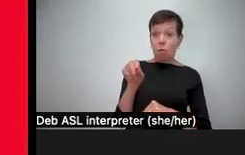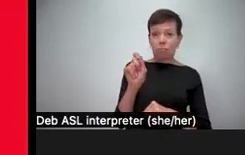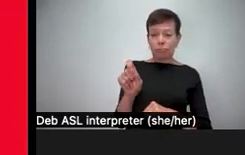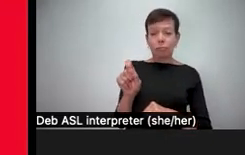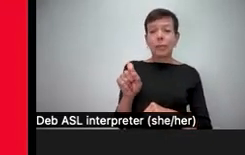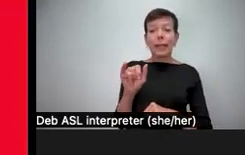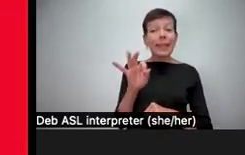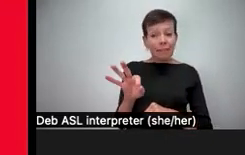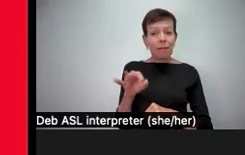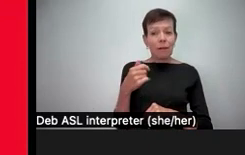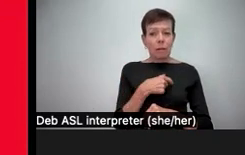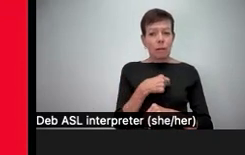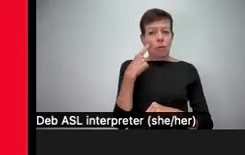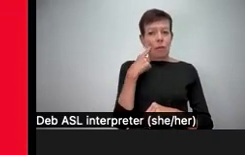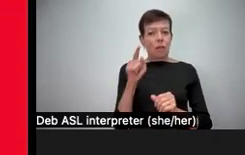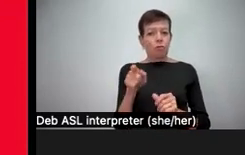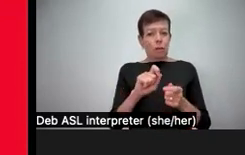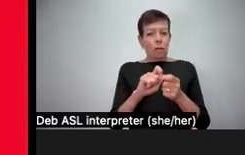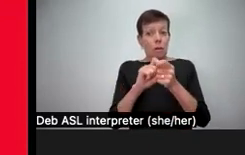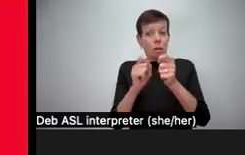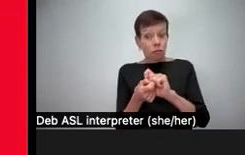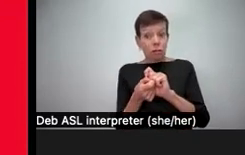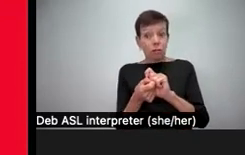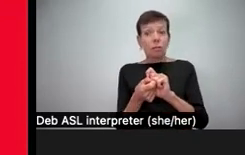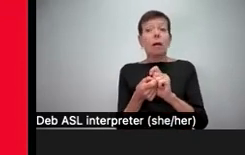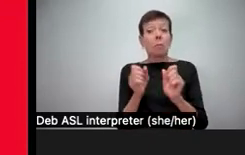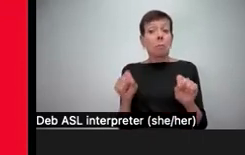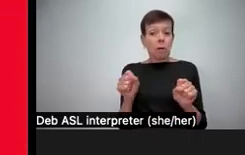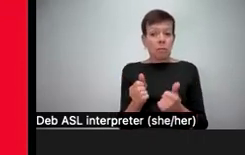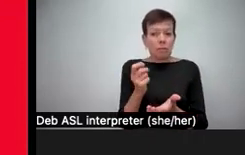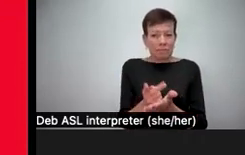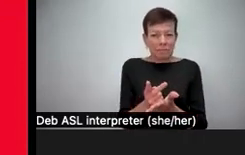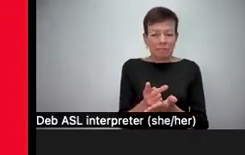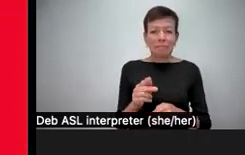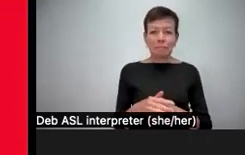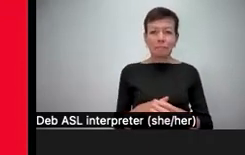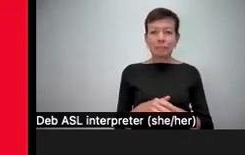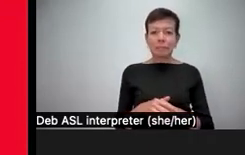Some really important things to include in your budget and to consider are does